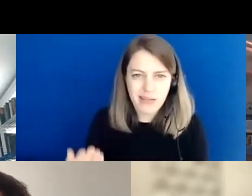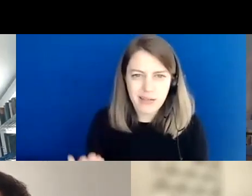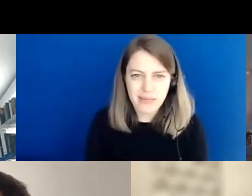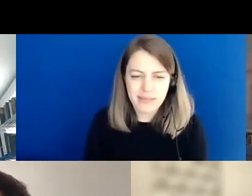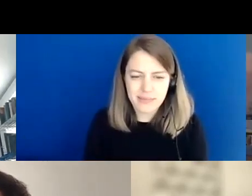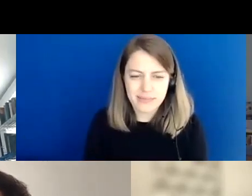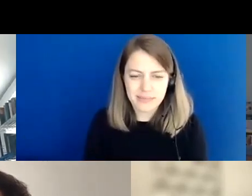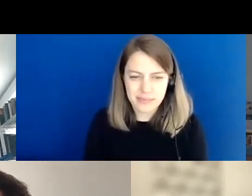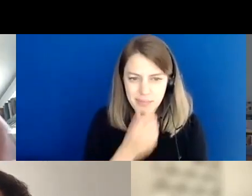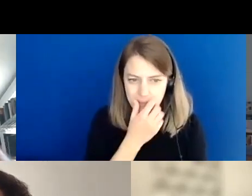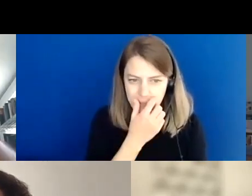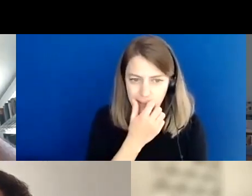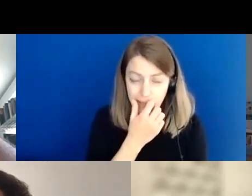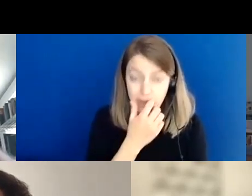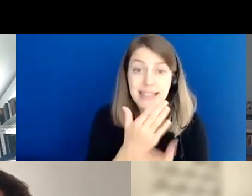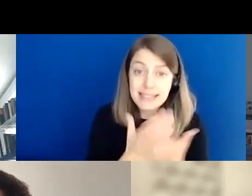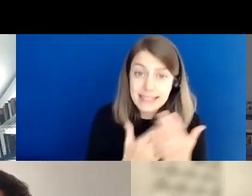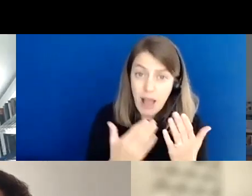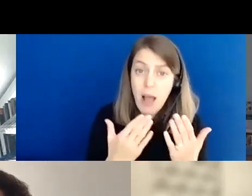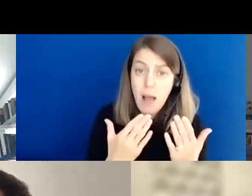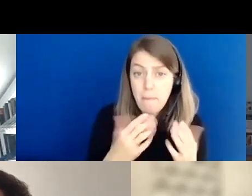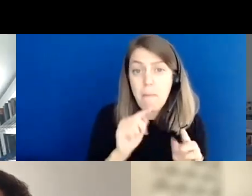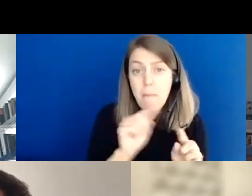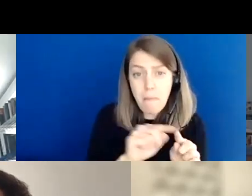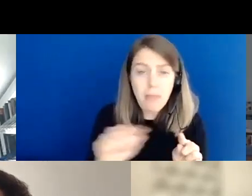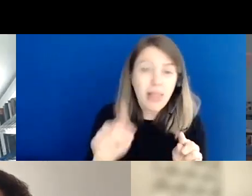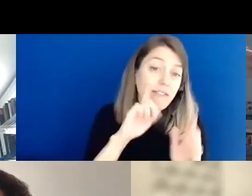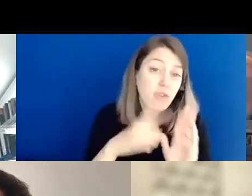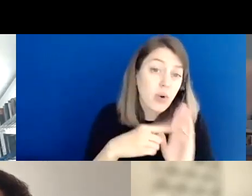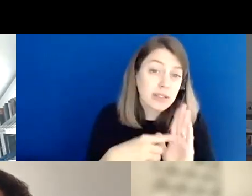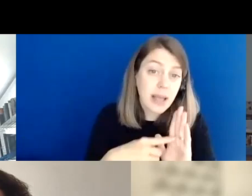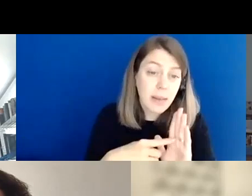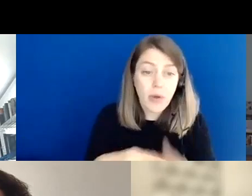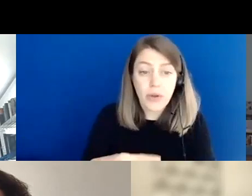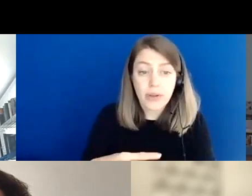uses for smoking and other things